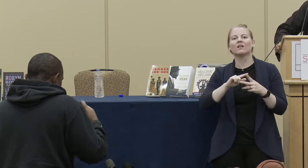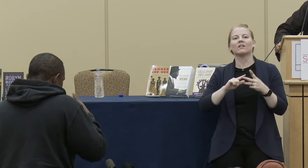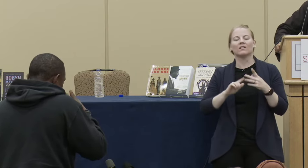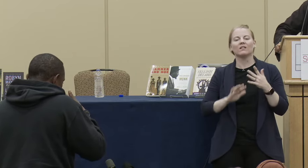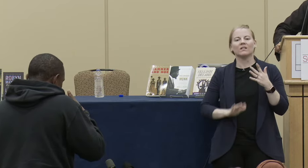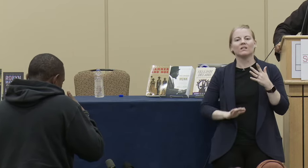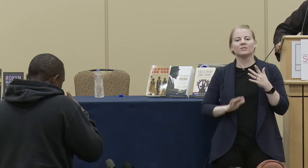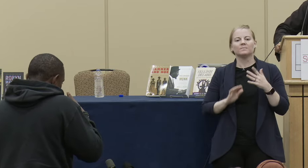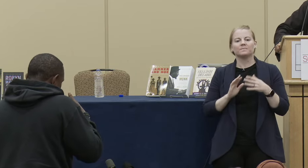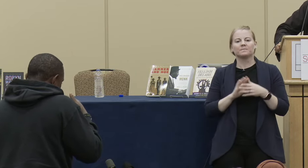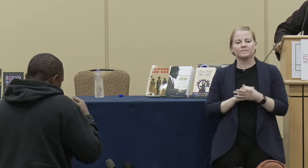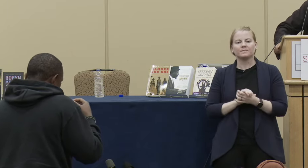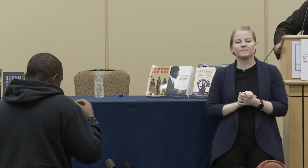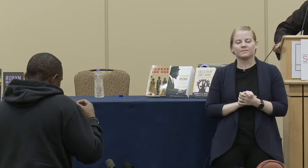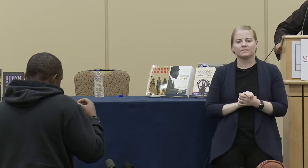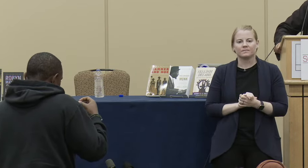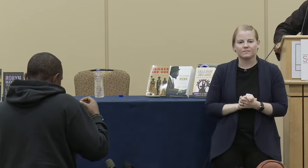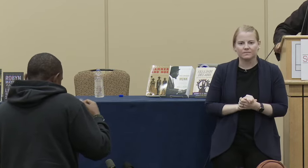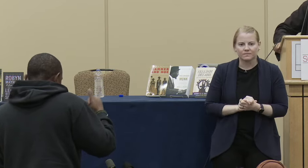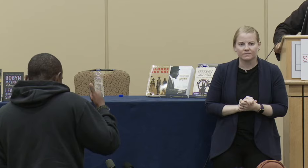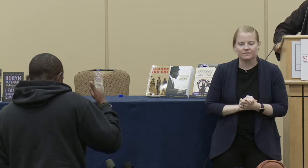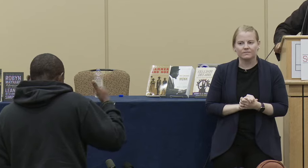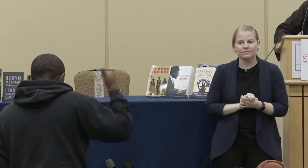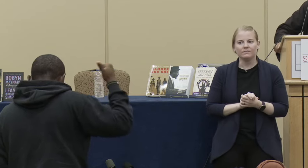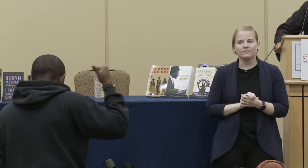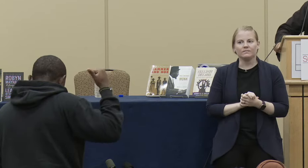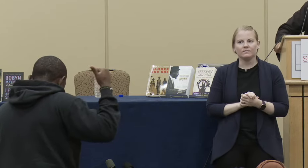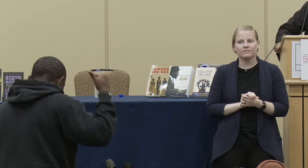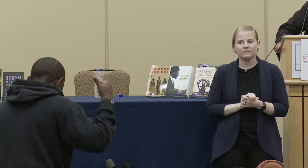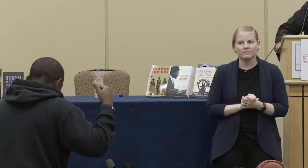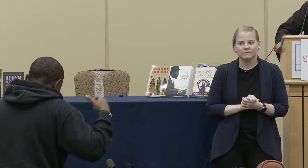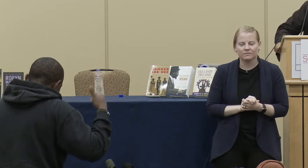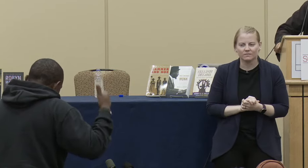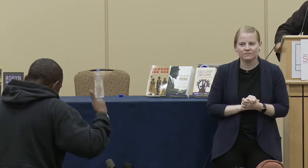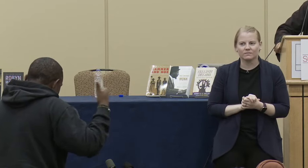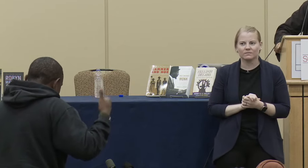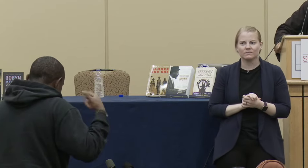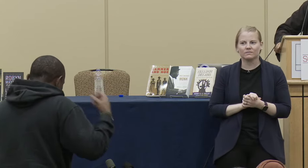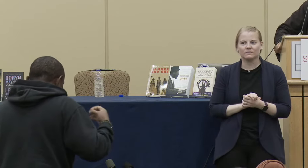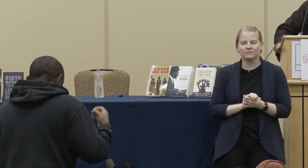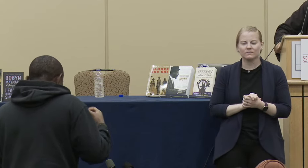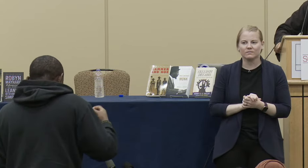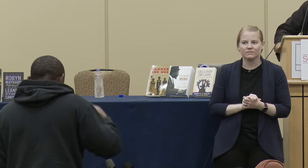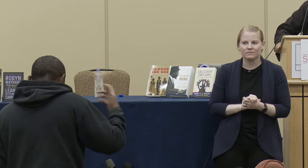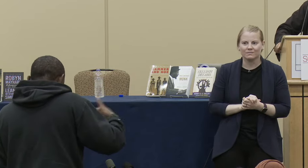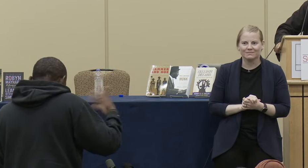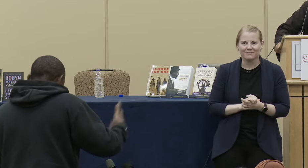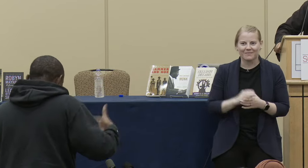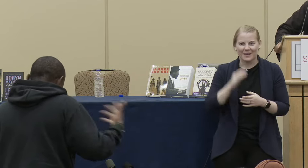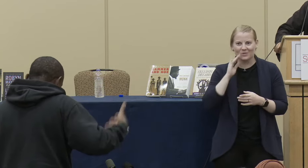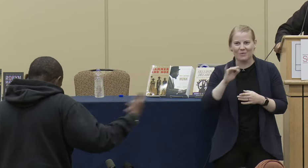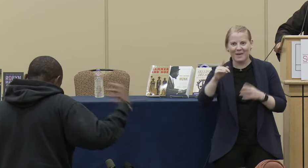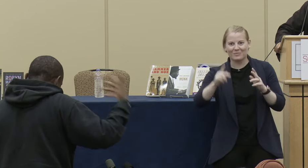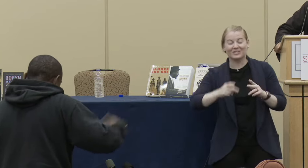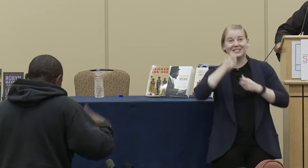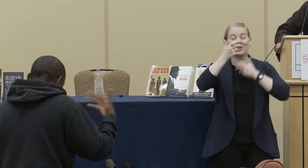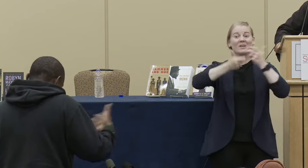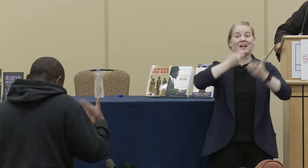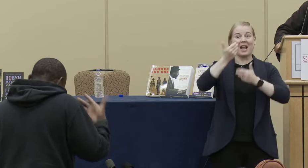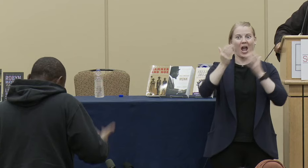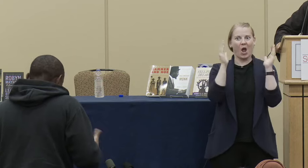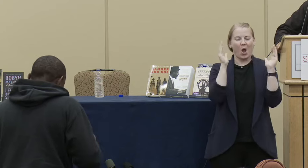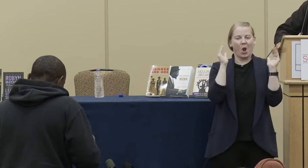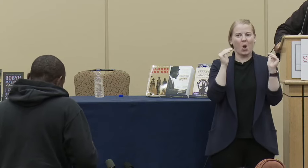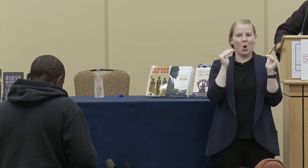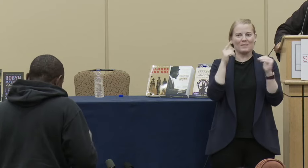Texas, Louisiana -- I hope it's